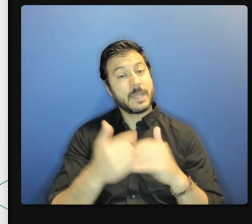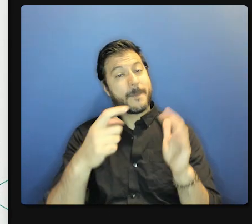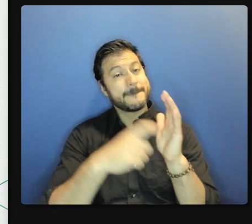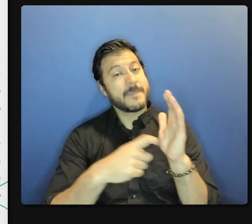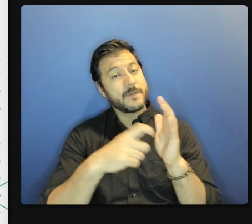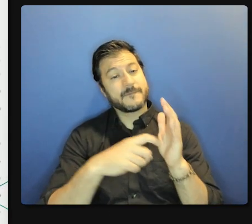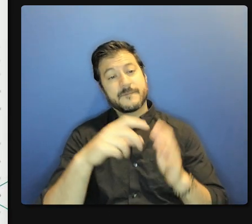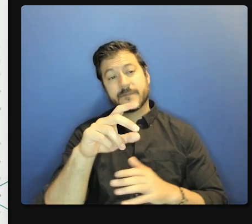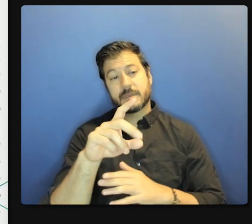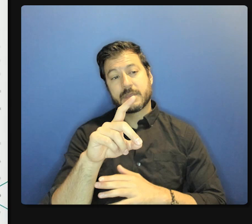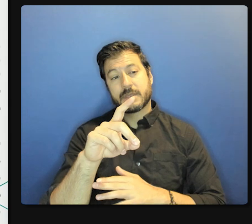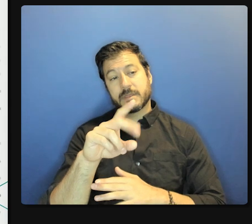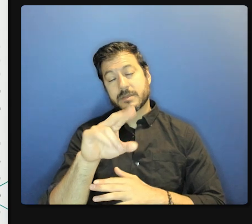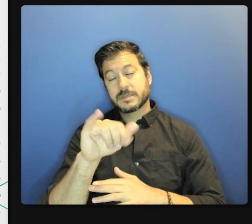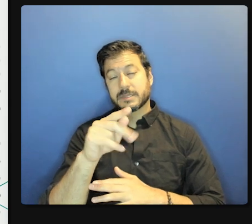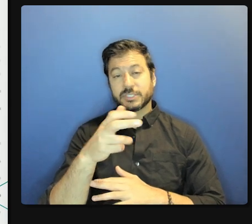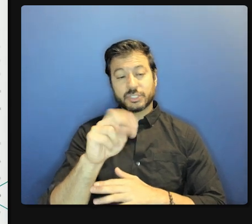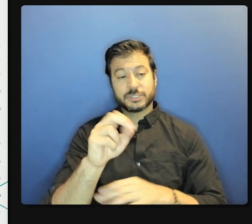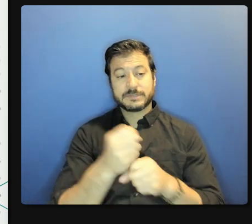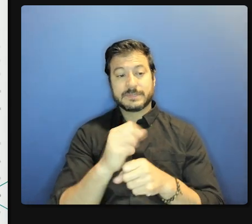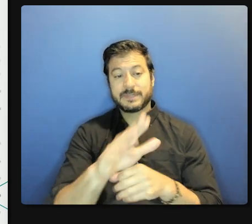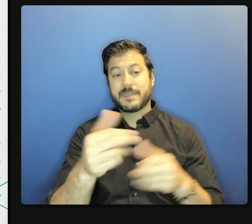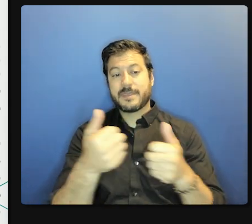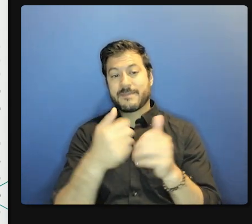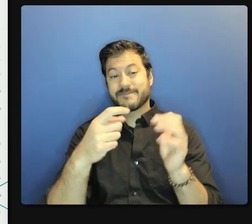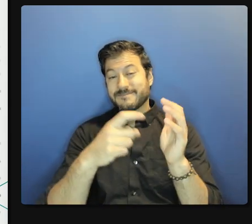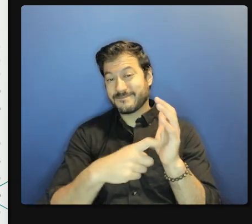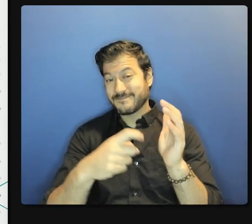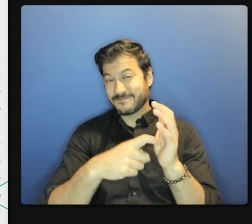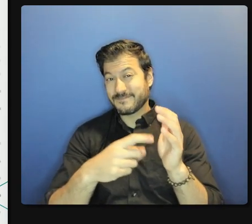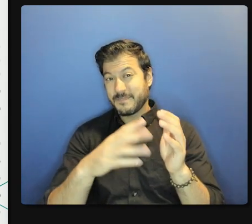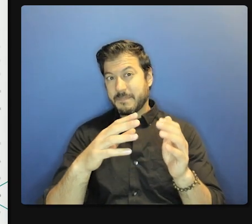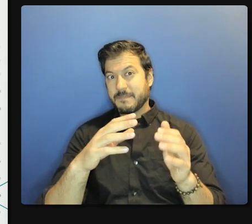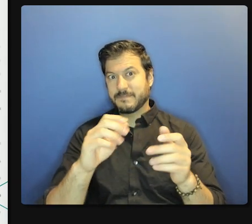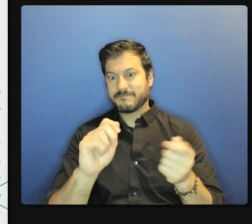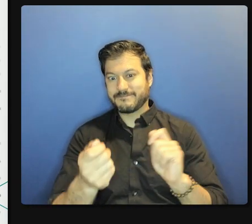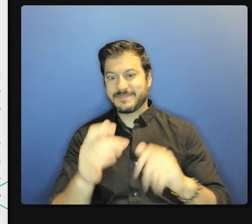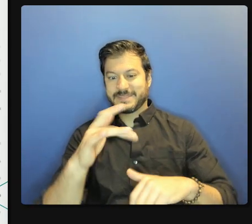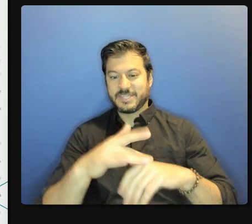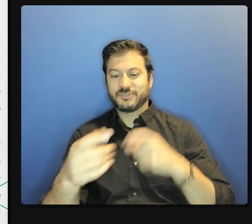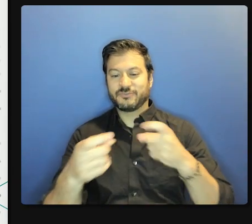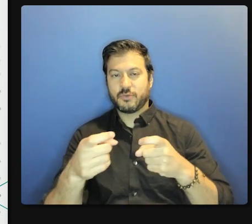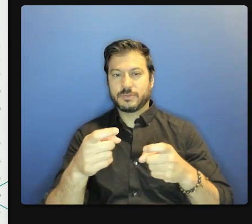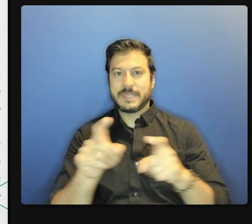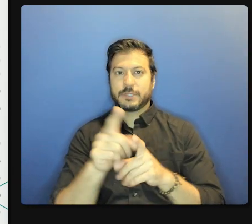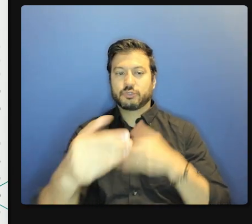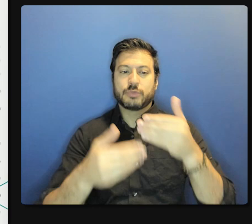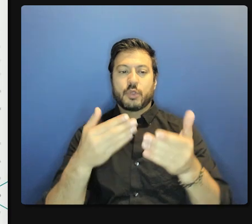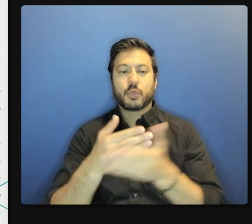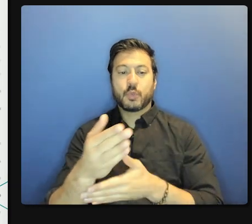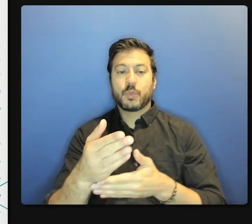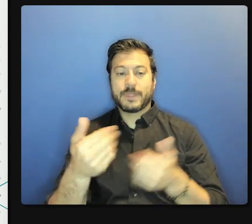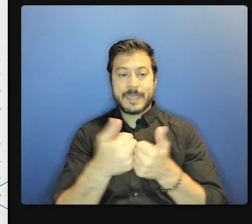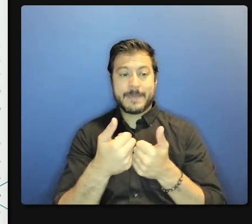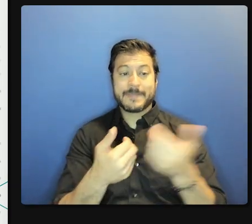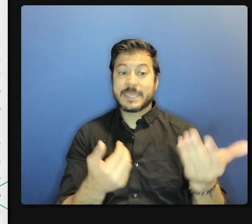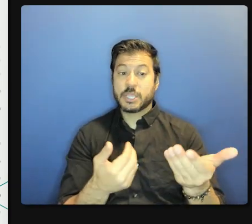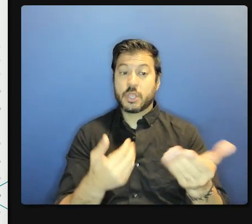Here's how Minecraft Dungeons uses the game mechanics by adding touch controls as you progress through the game.